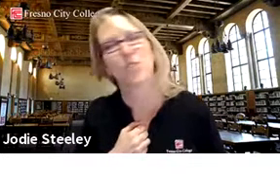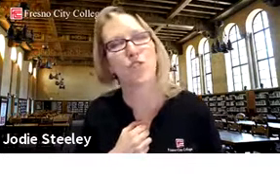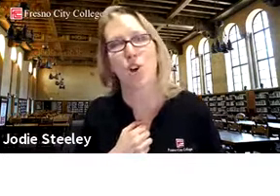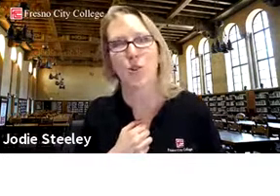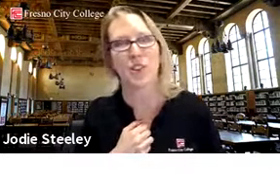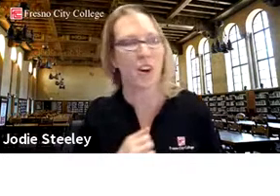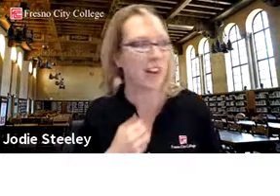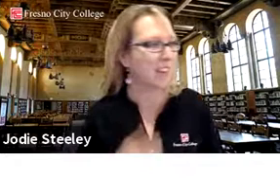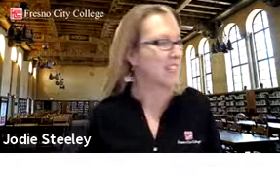Unknown: So sorry.